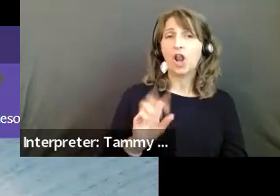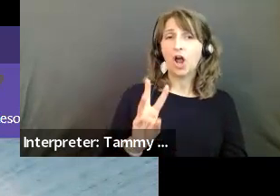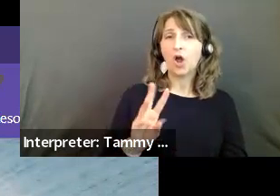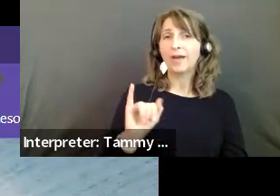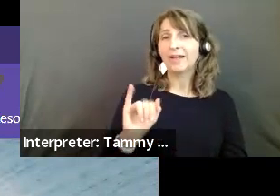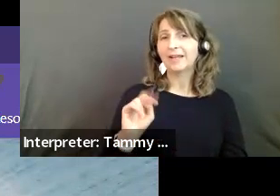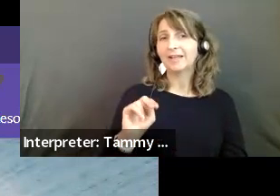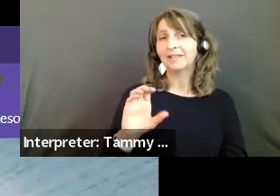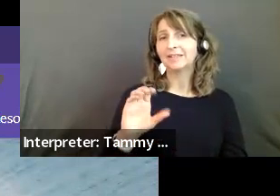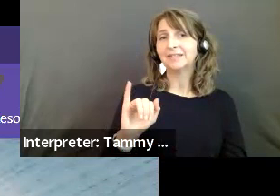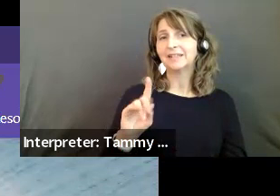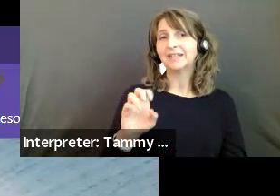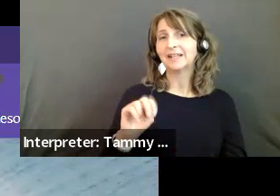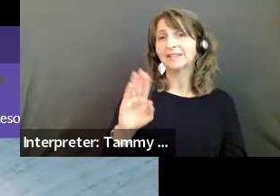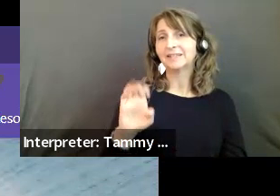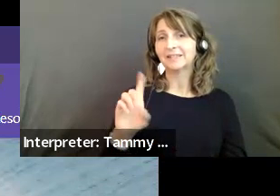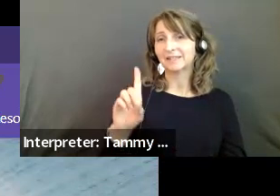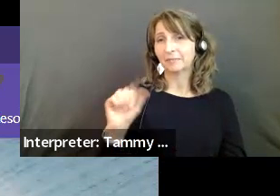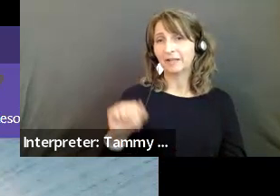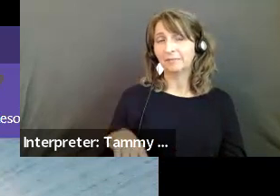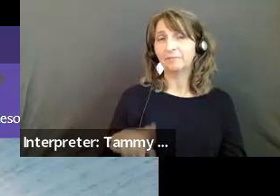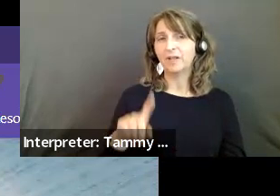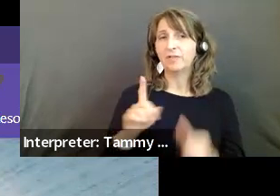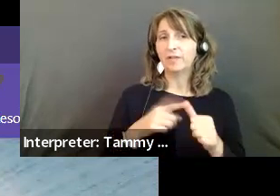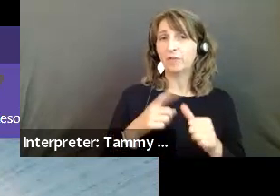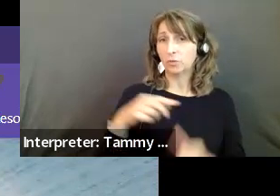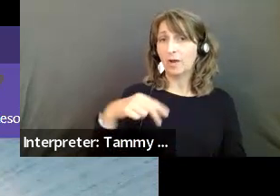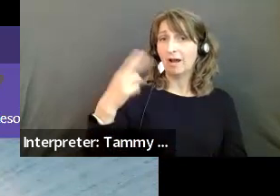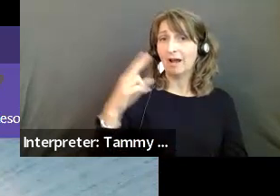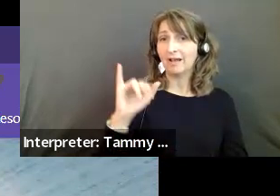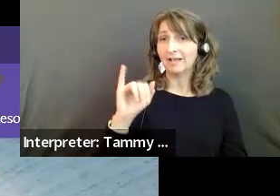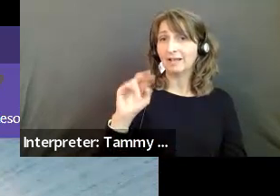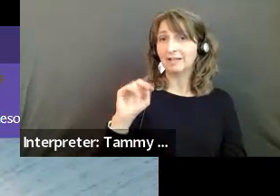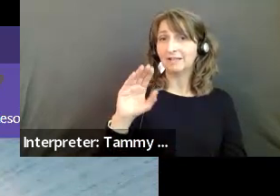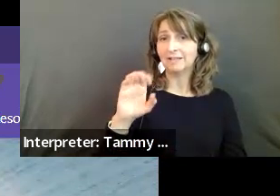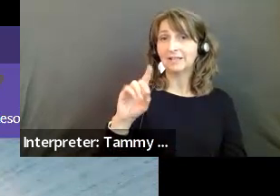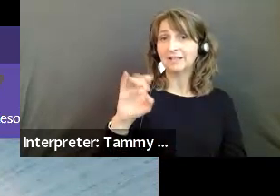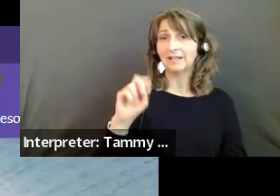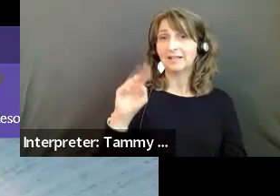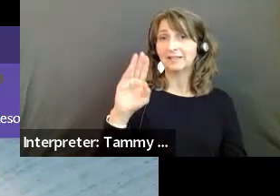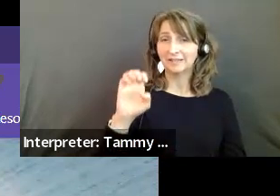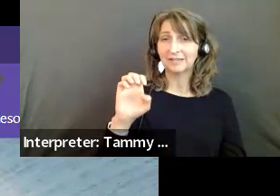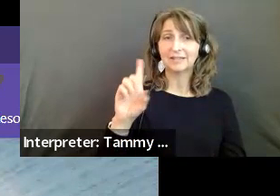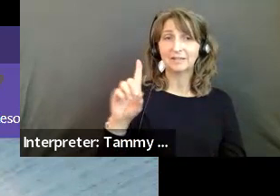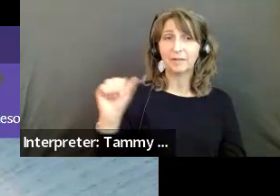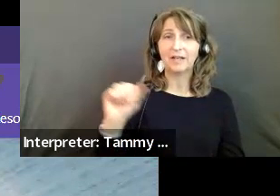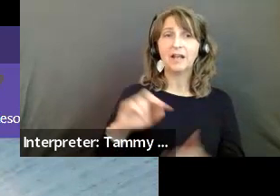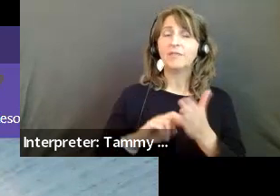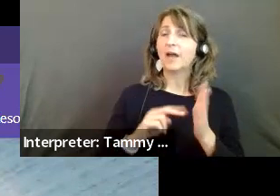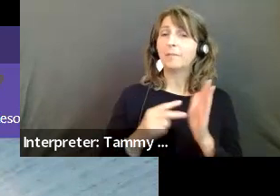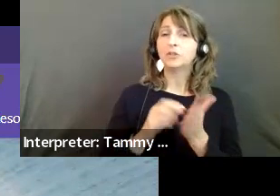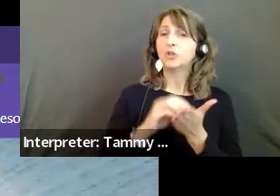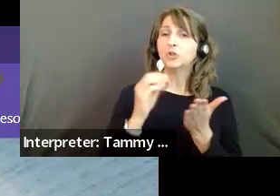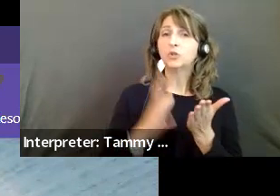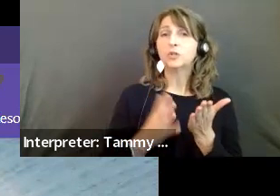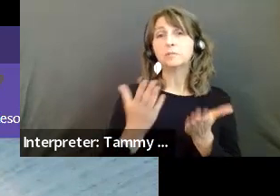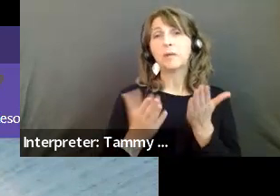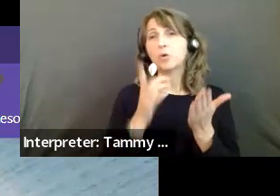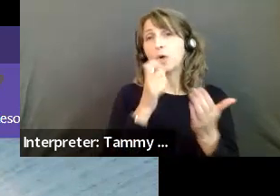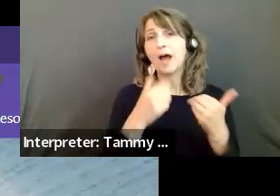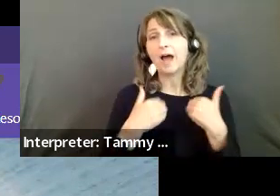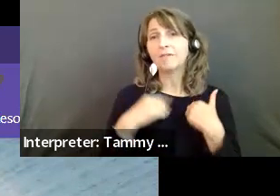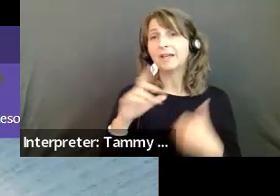And so I just wanna be clear when I say hi incidence disability. I'm talking about students maybe with dyslexia.